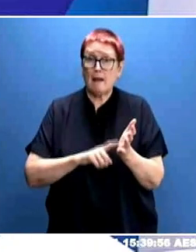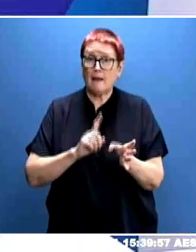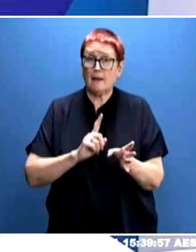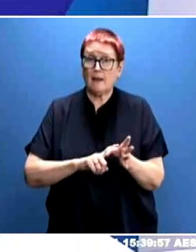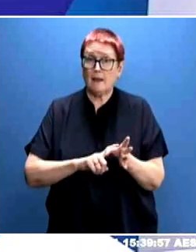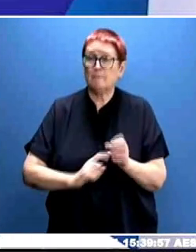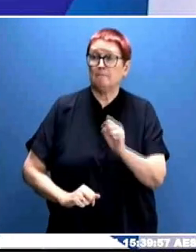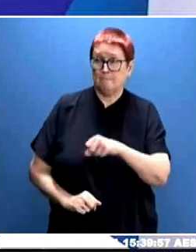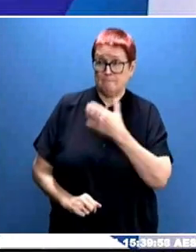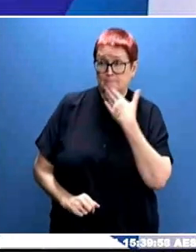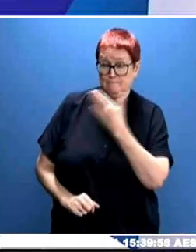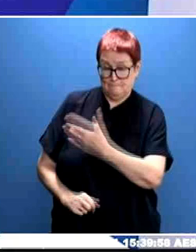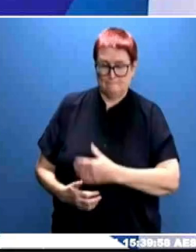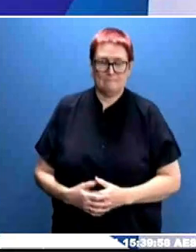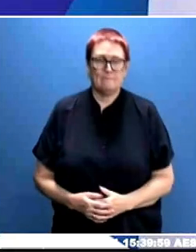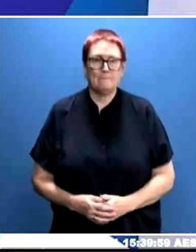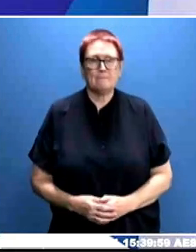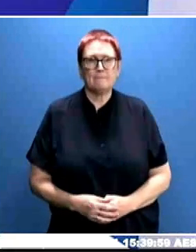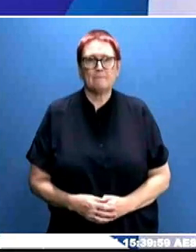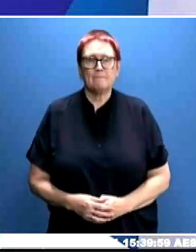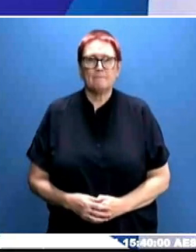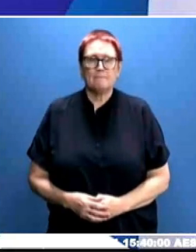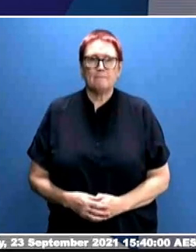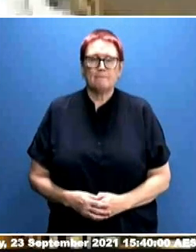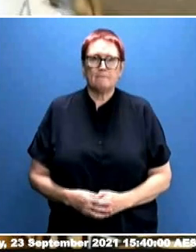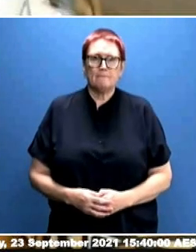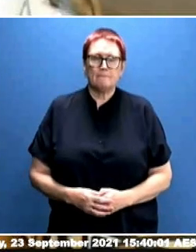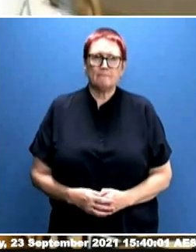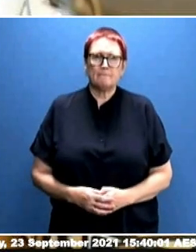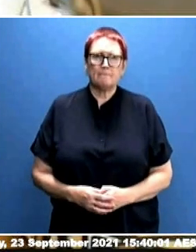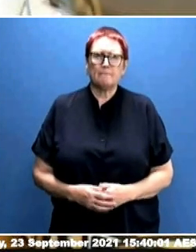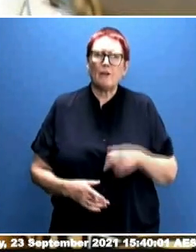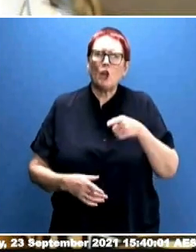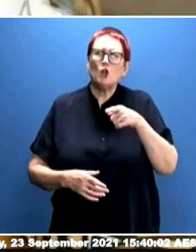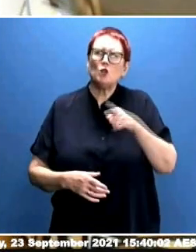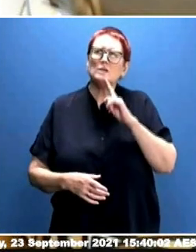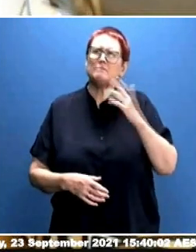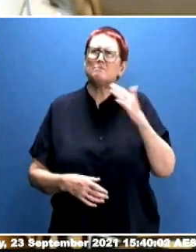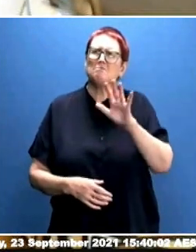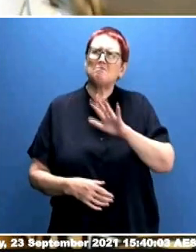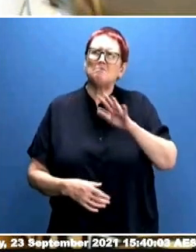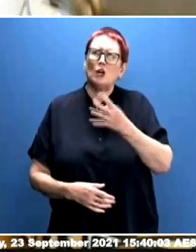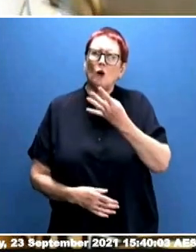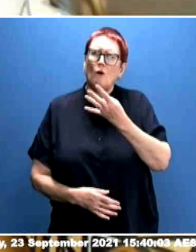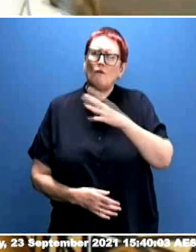Yes, thank you, Ms Kerr. I think you estimated about 48